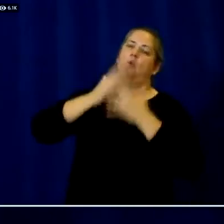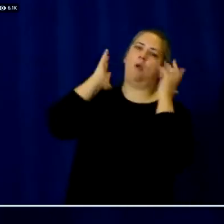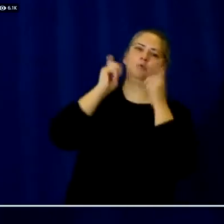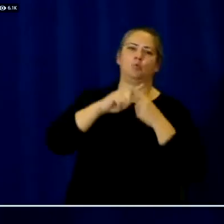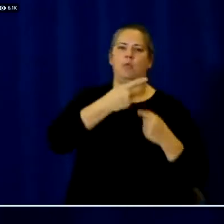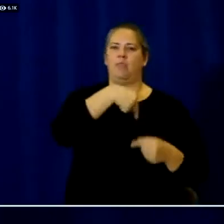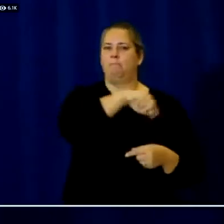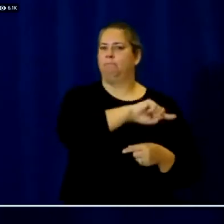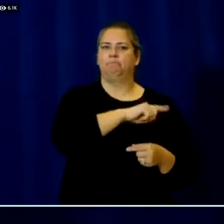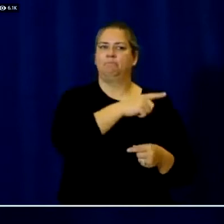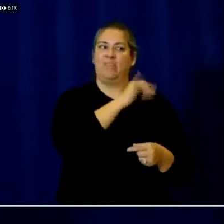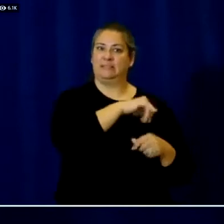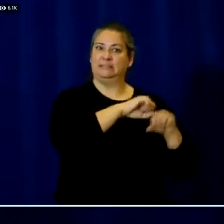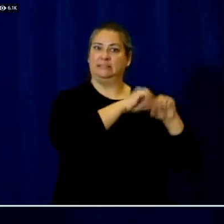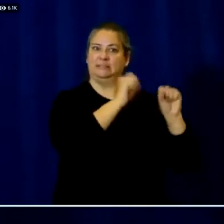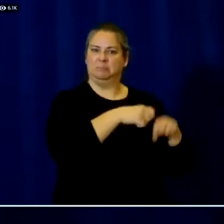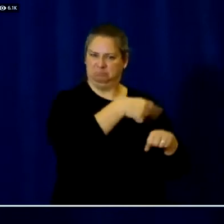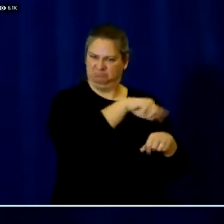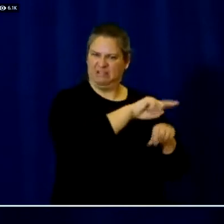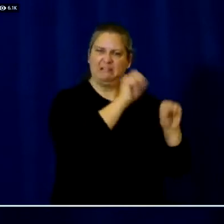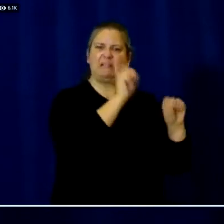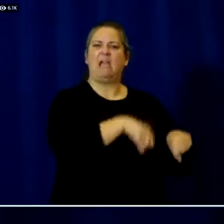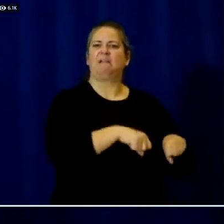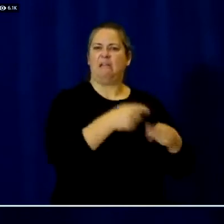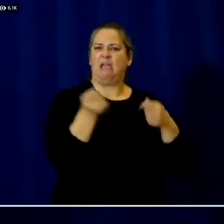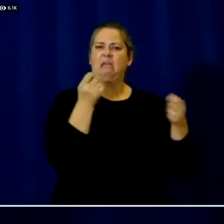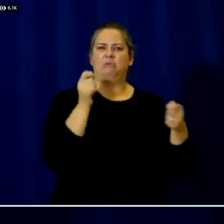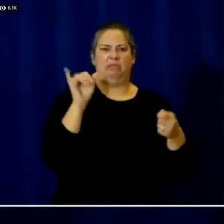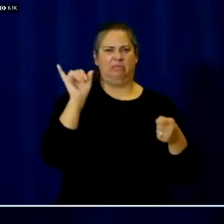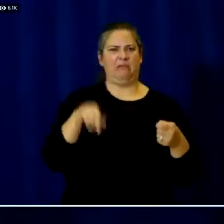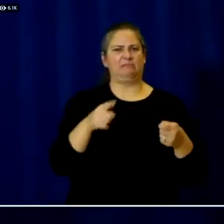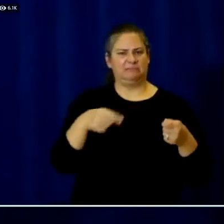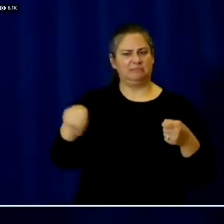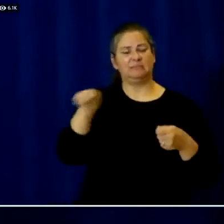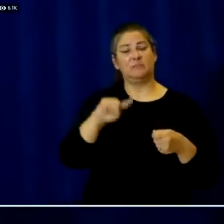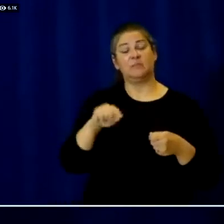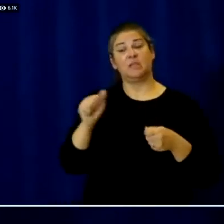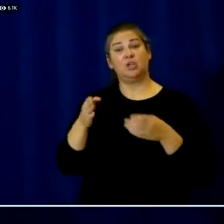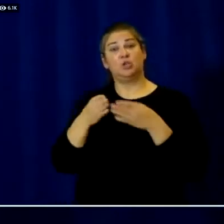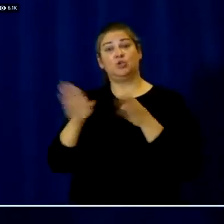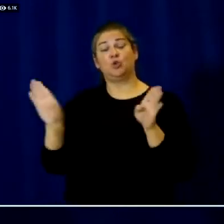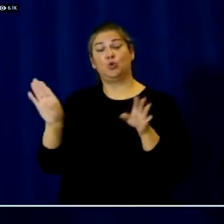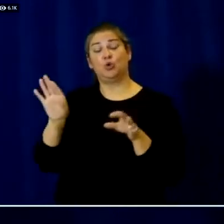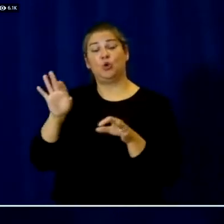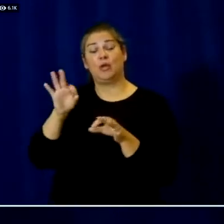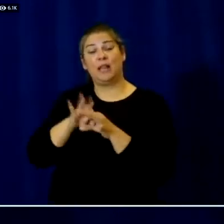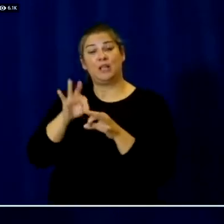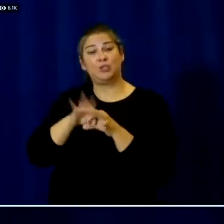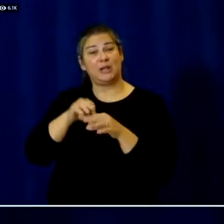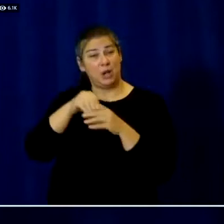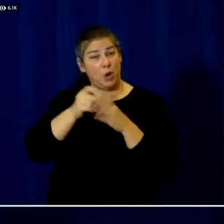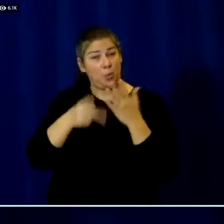ballots requested absentee ballots requested in the general election that we had in the primary, even though the general election turnout will be, I